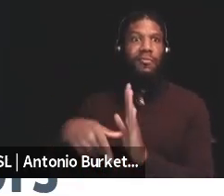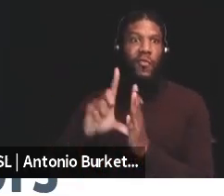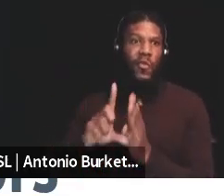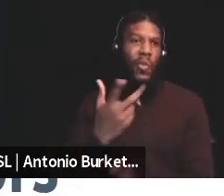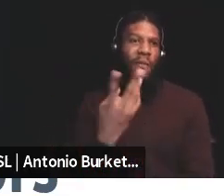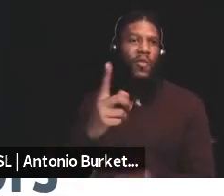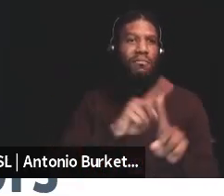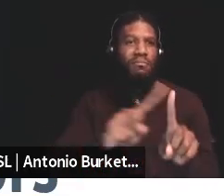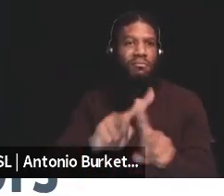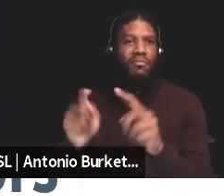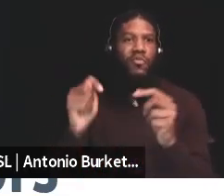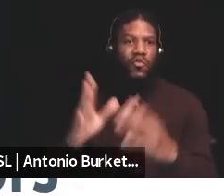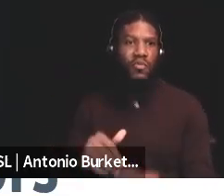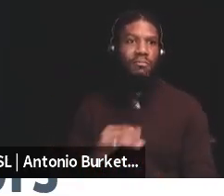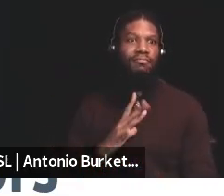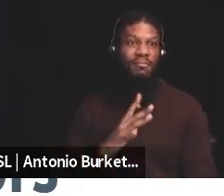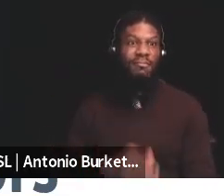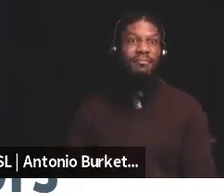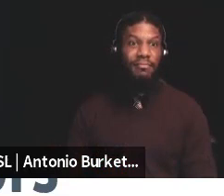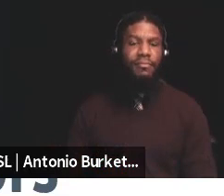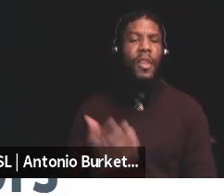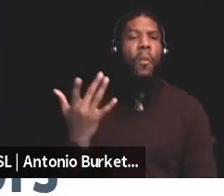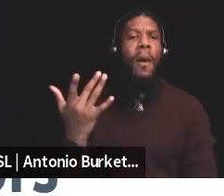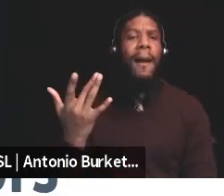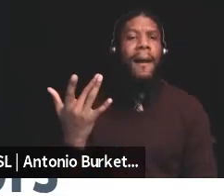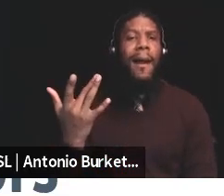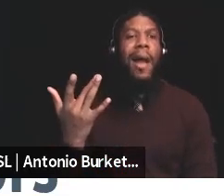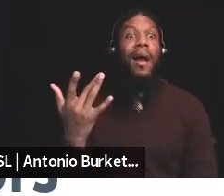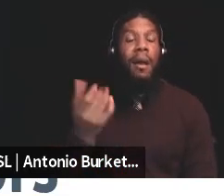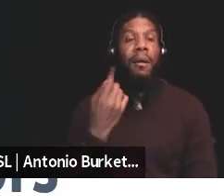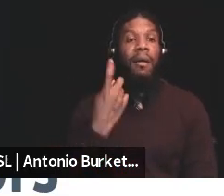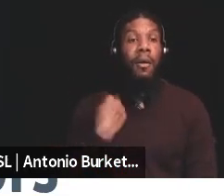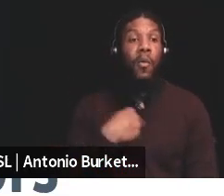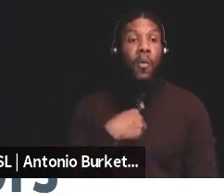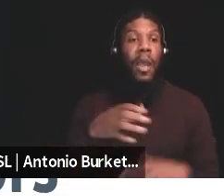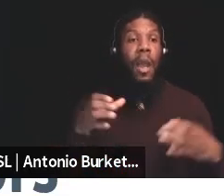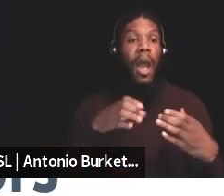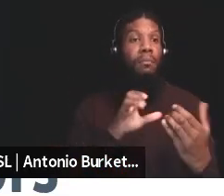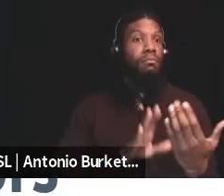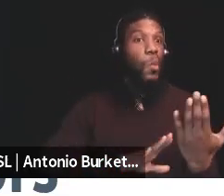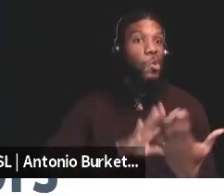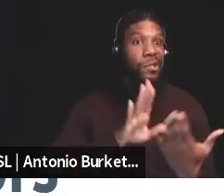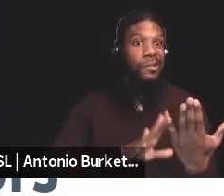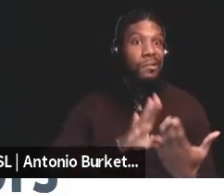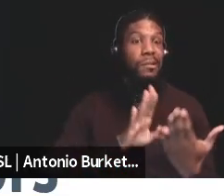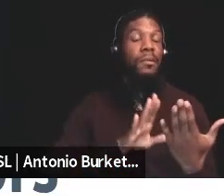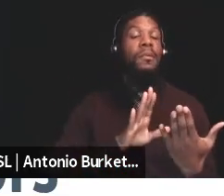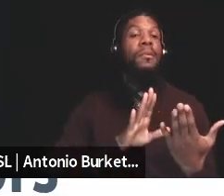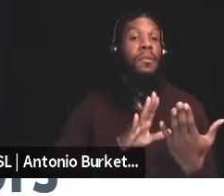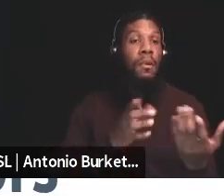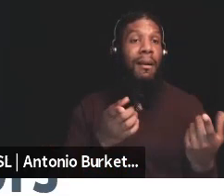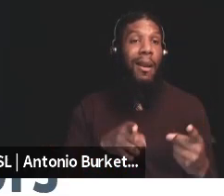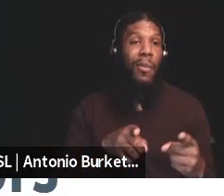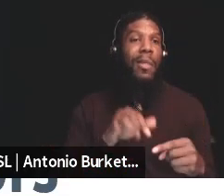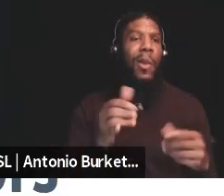Part of the reason I did this is that when we're in person and they were in that room as a group,